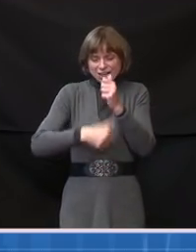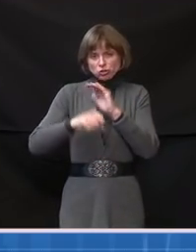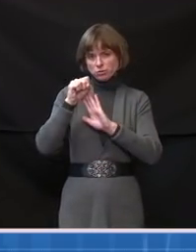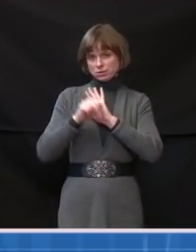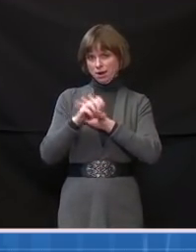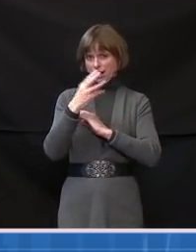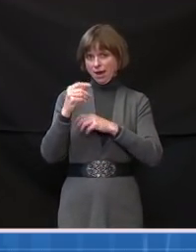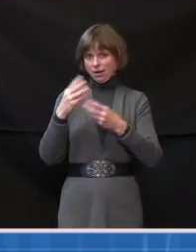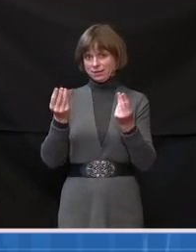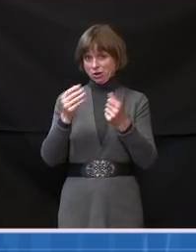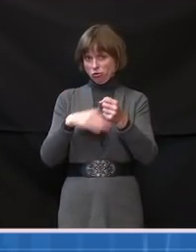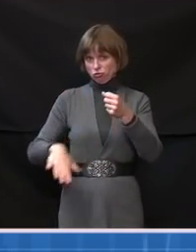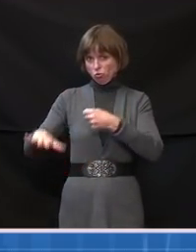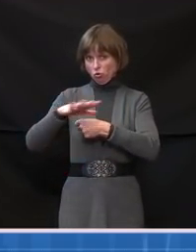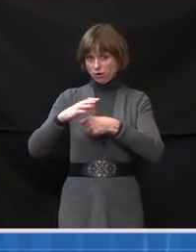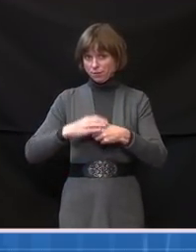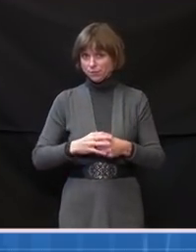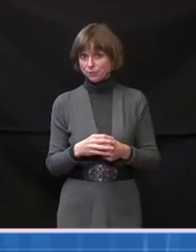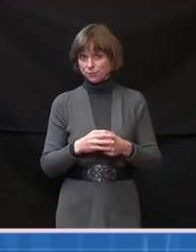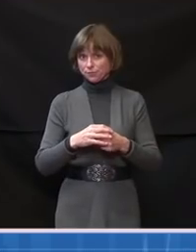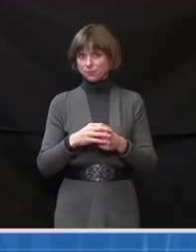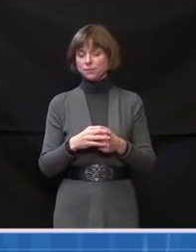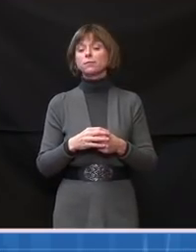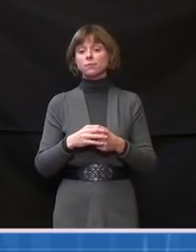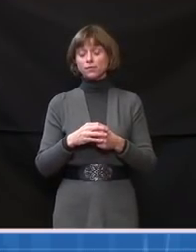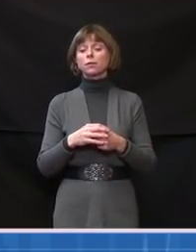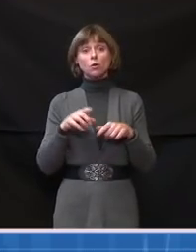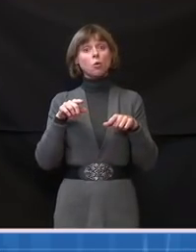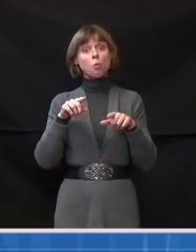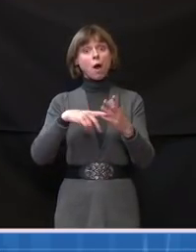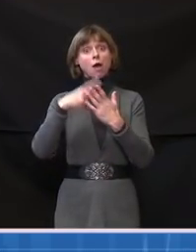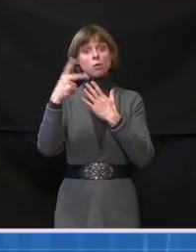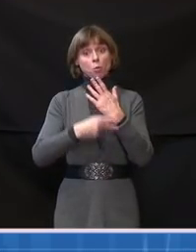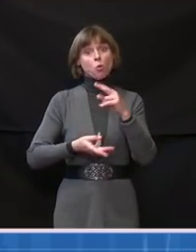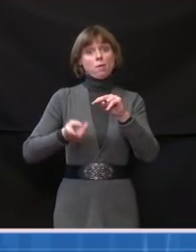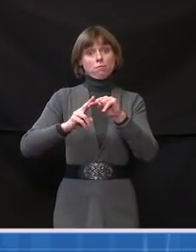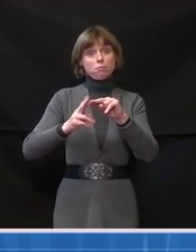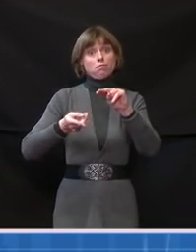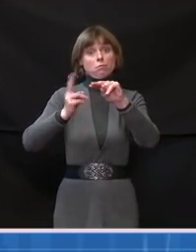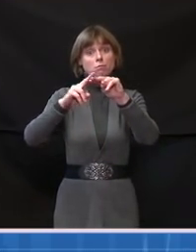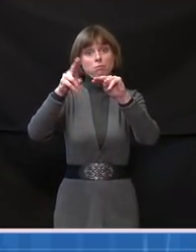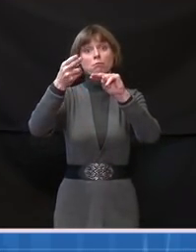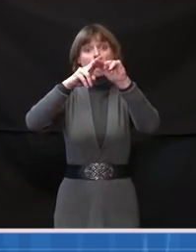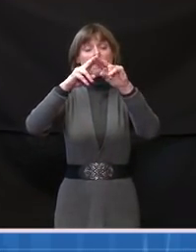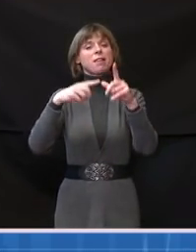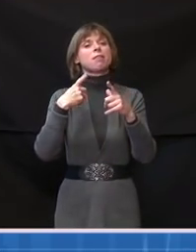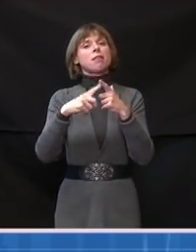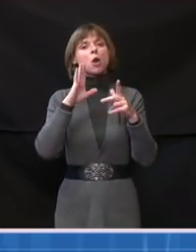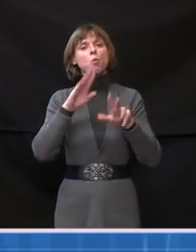You know, as the program further scales, vaccines will become available to all 1,400 community health centers